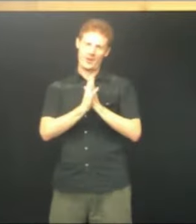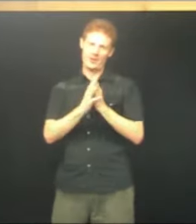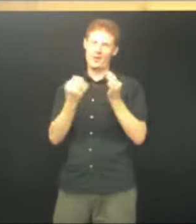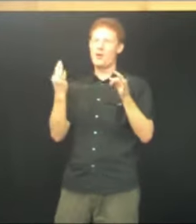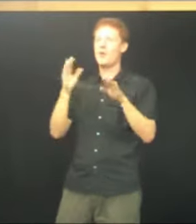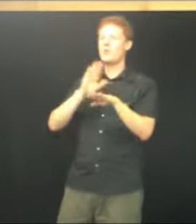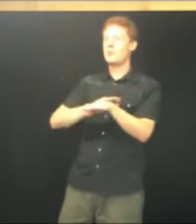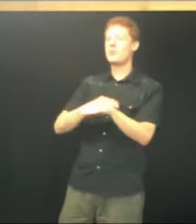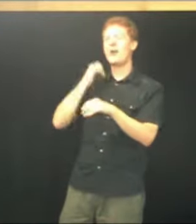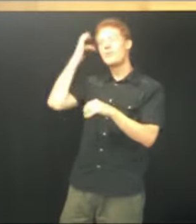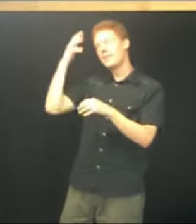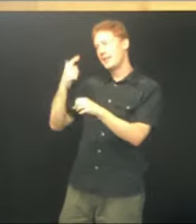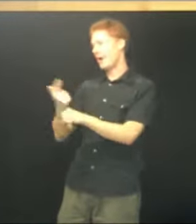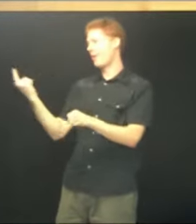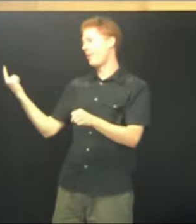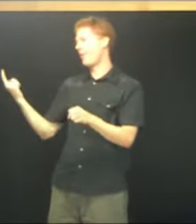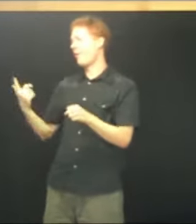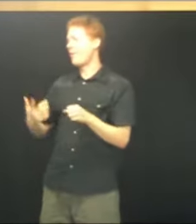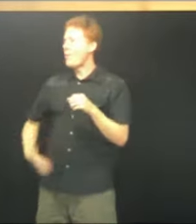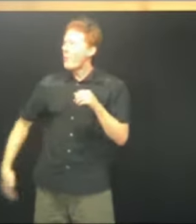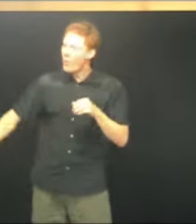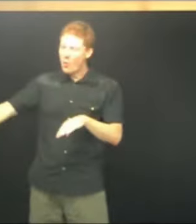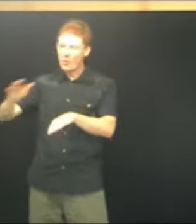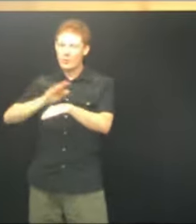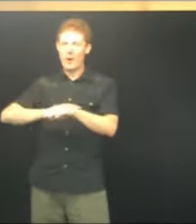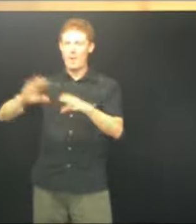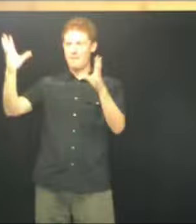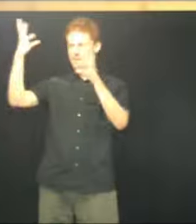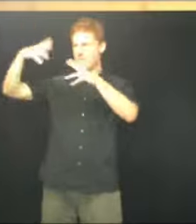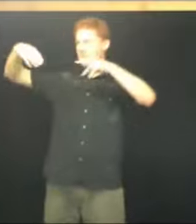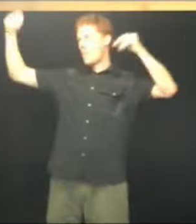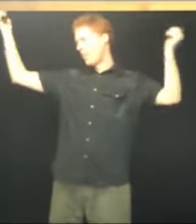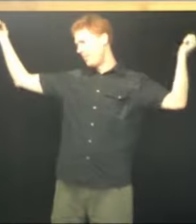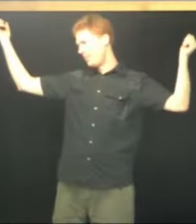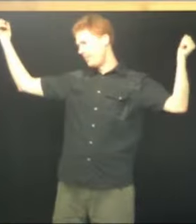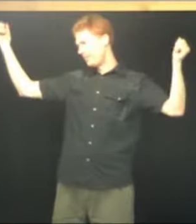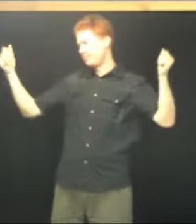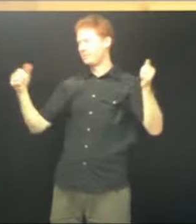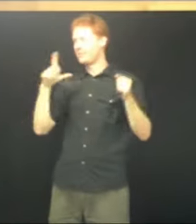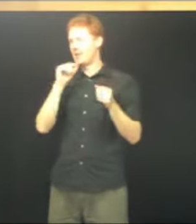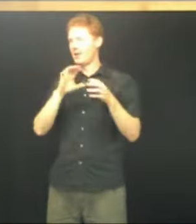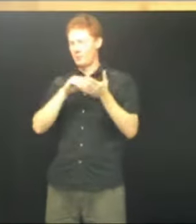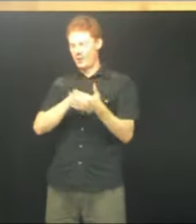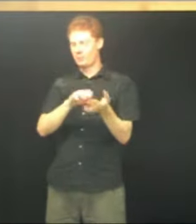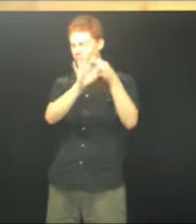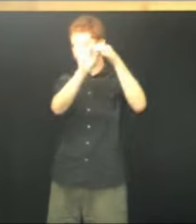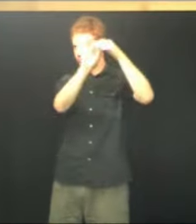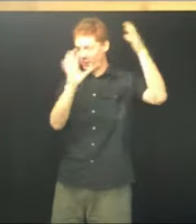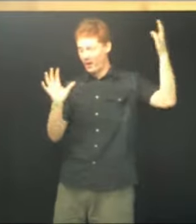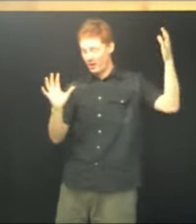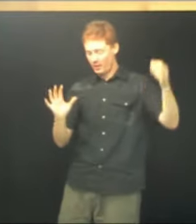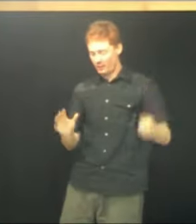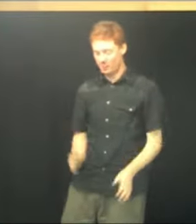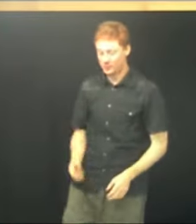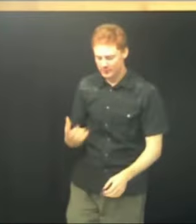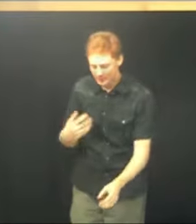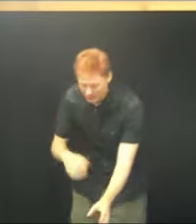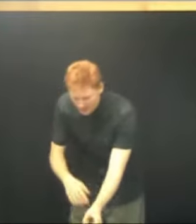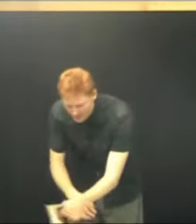it means no time to pray, and no time to think about God since all your time has dissapeared This will help to destroy your relationship with God